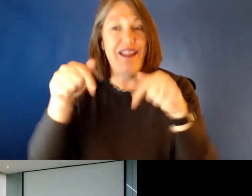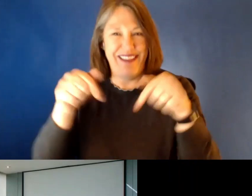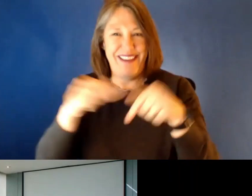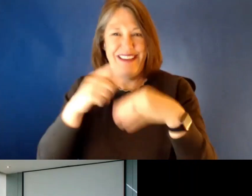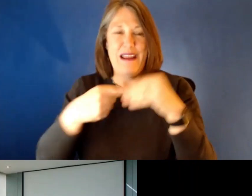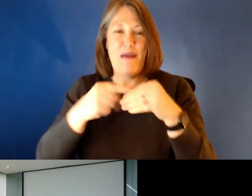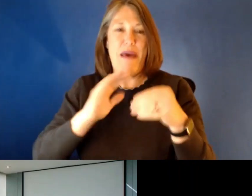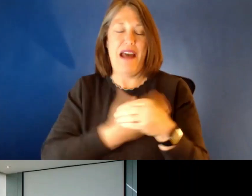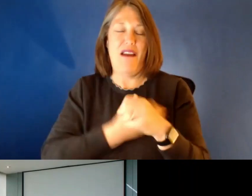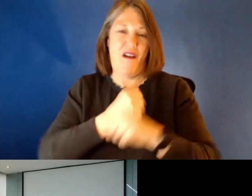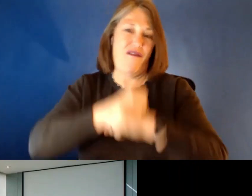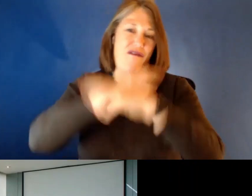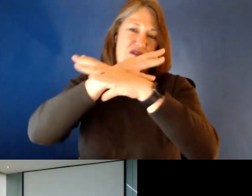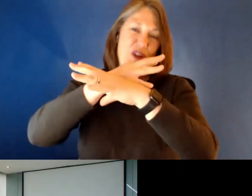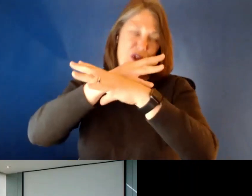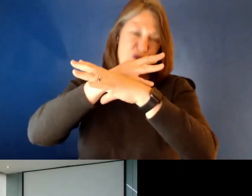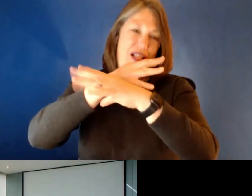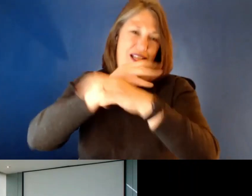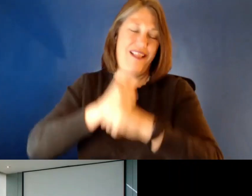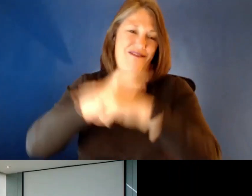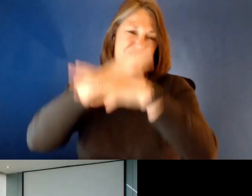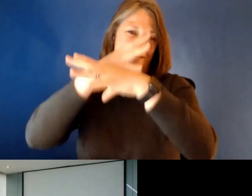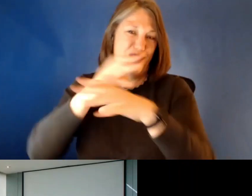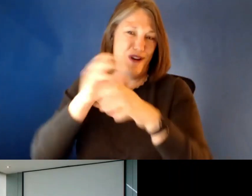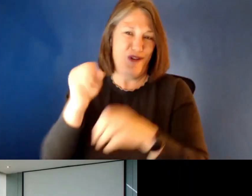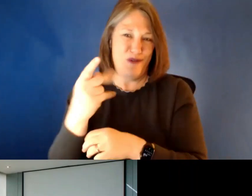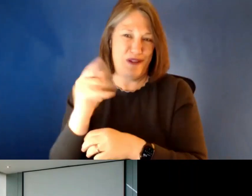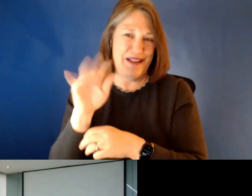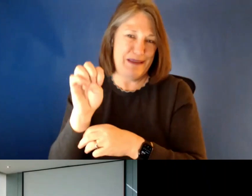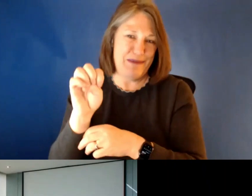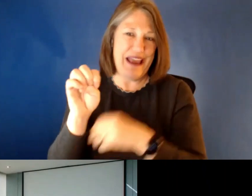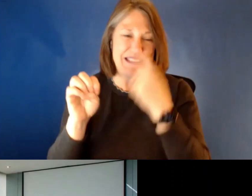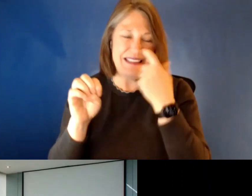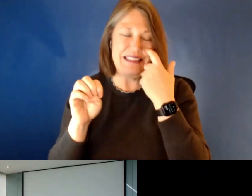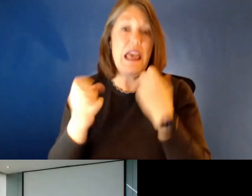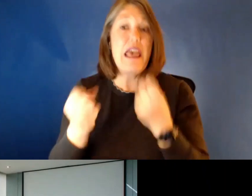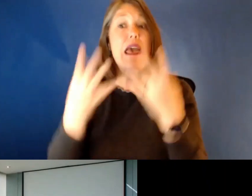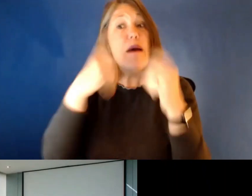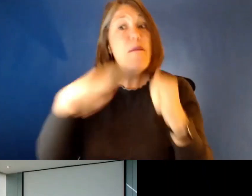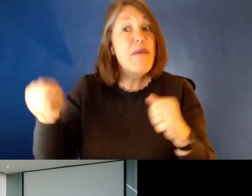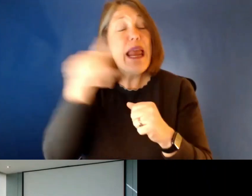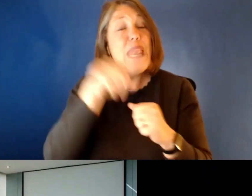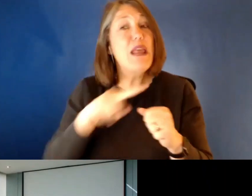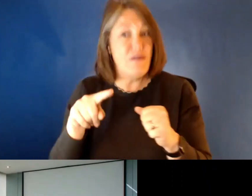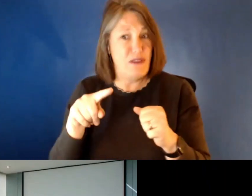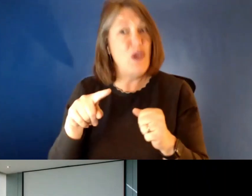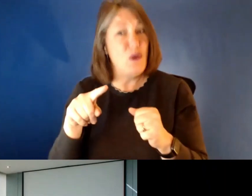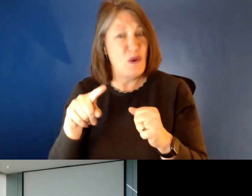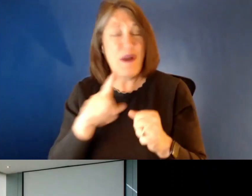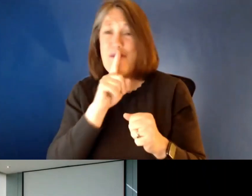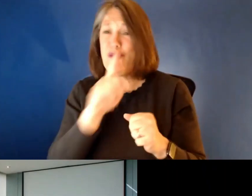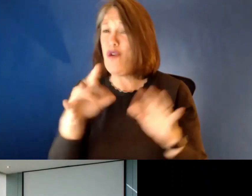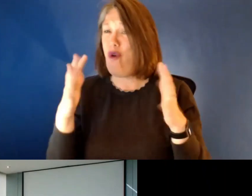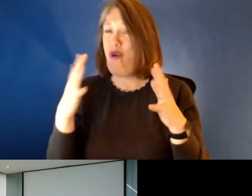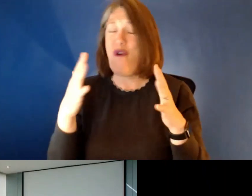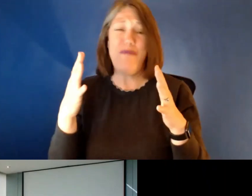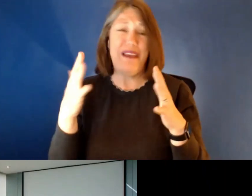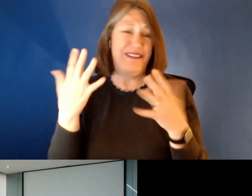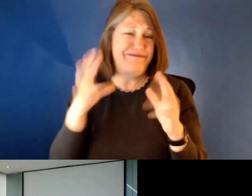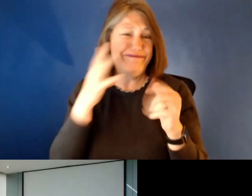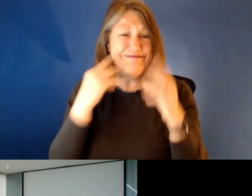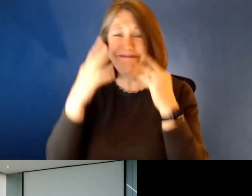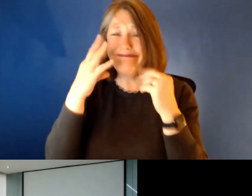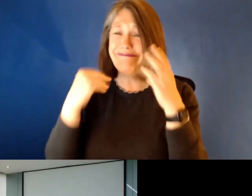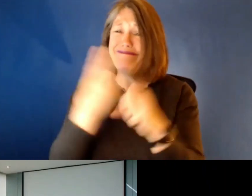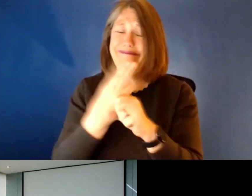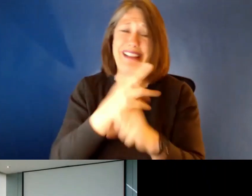06:09:28 space. Many of you, undoubtedly, have been using all kinds of WebEx, Zoom or